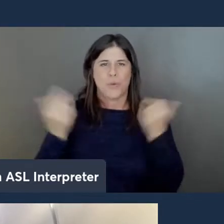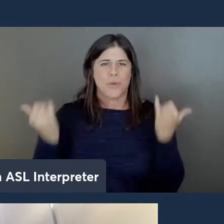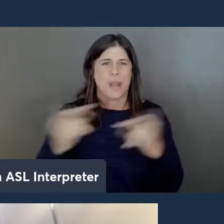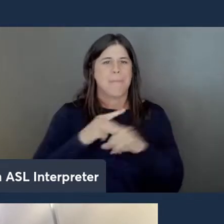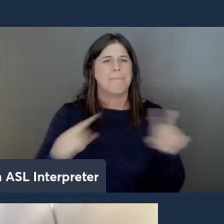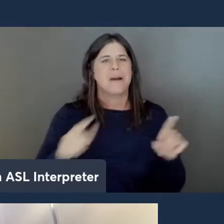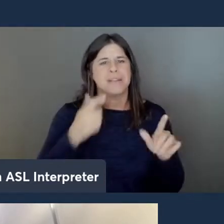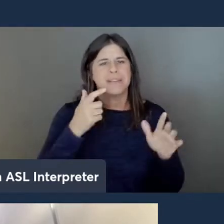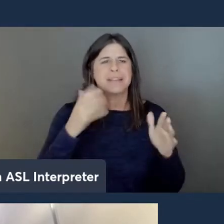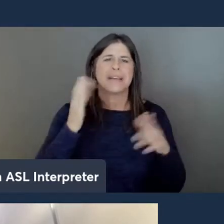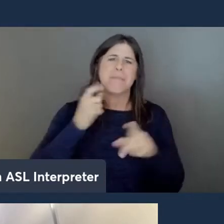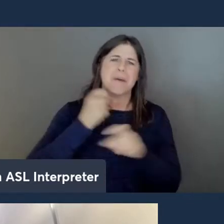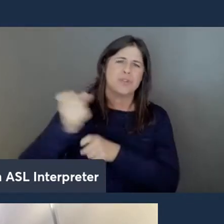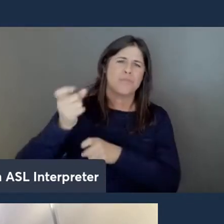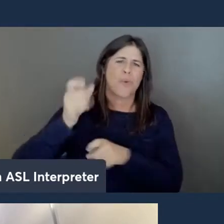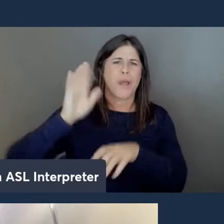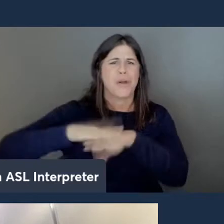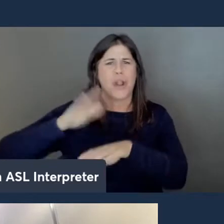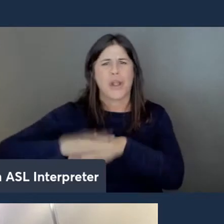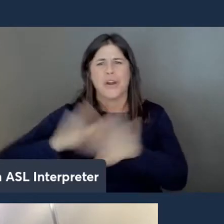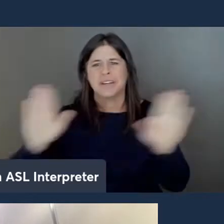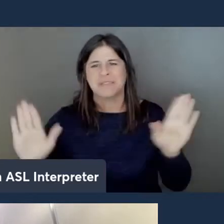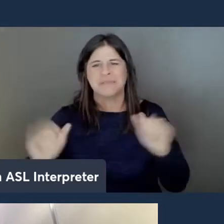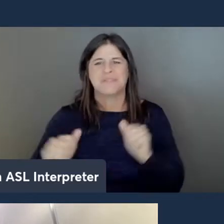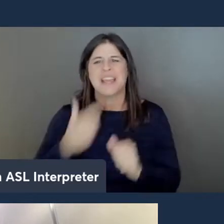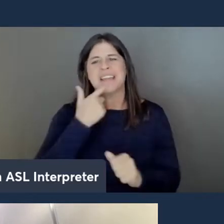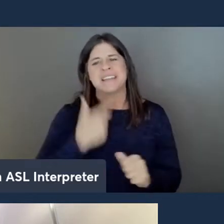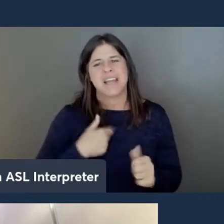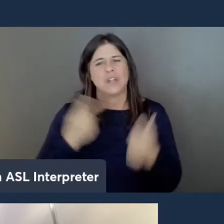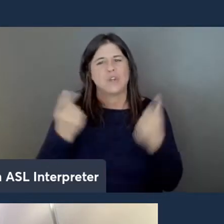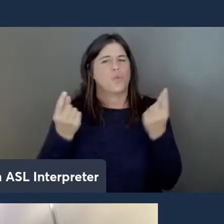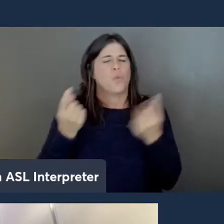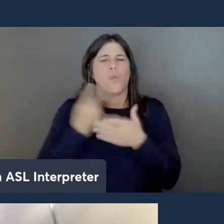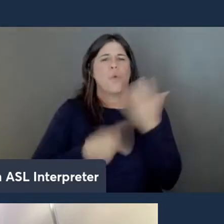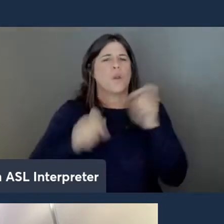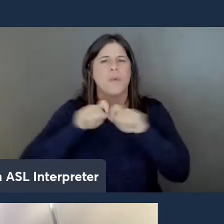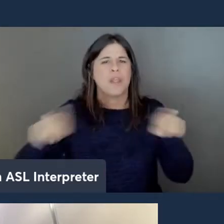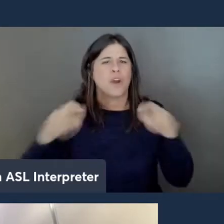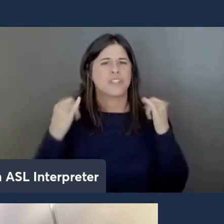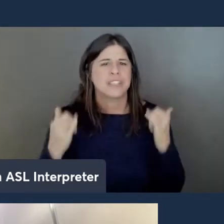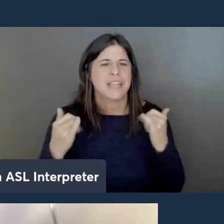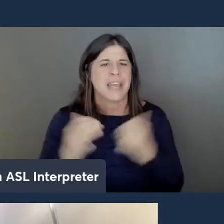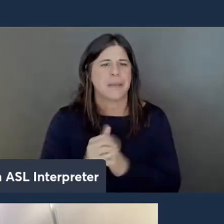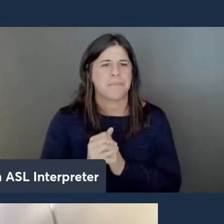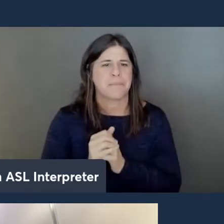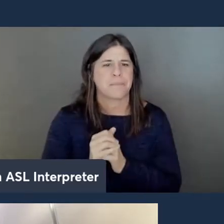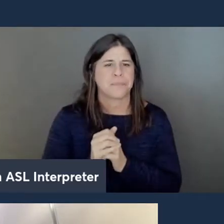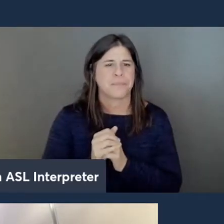Come on guys. Spoiler alert. Tell us what are we launching today? All right. Yes.